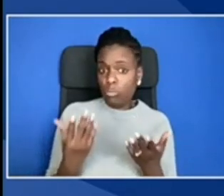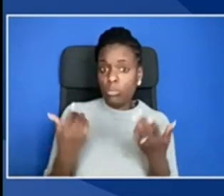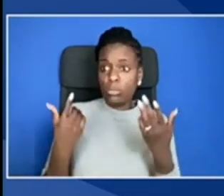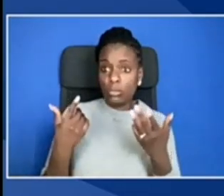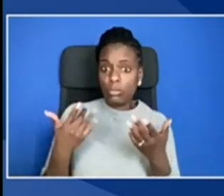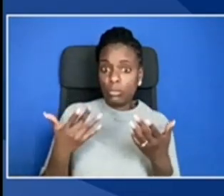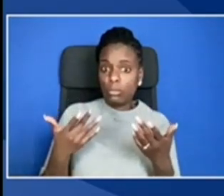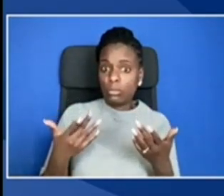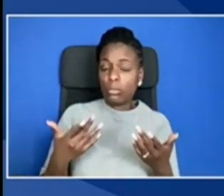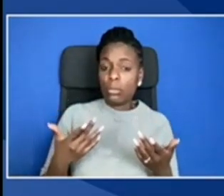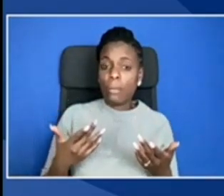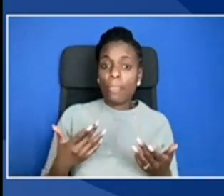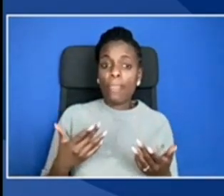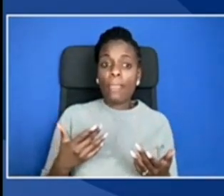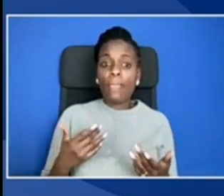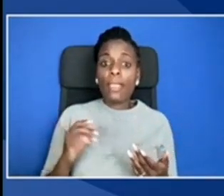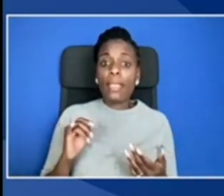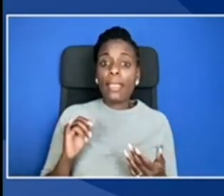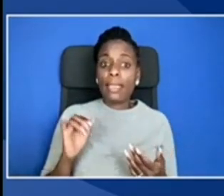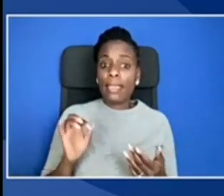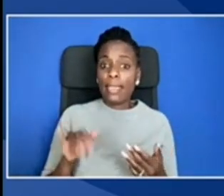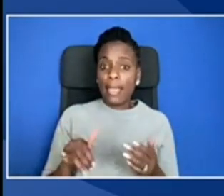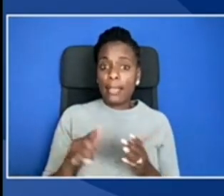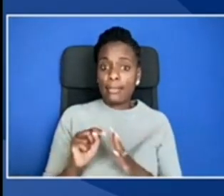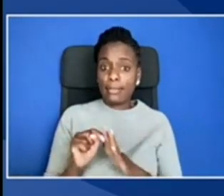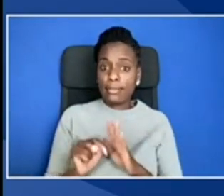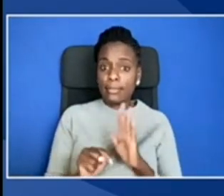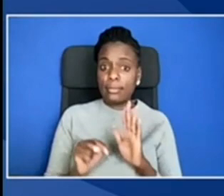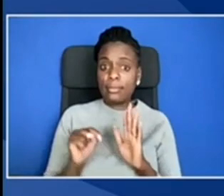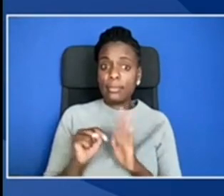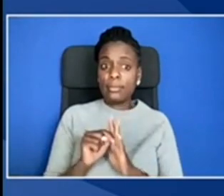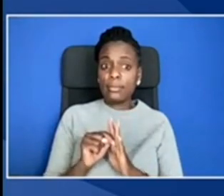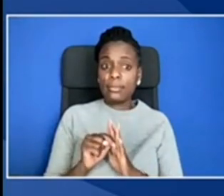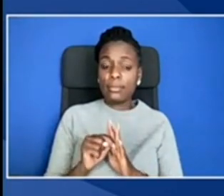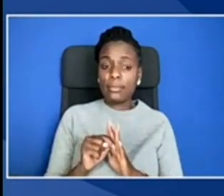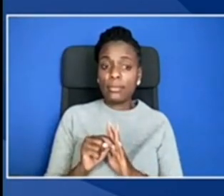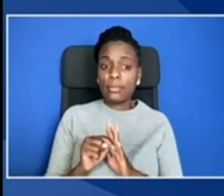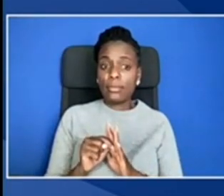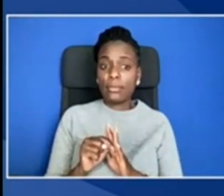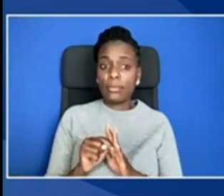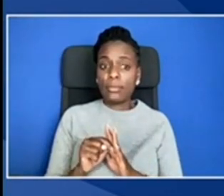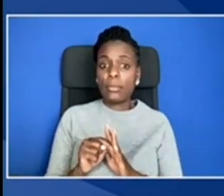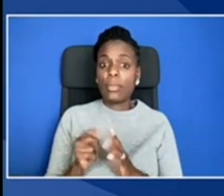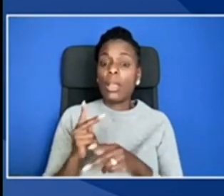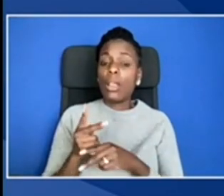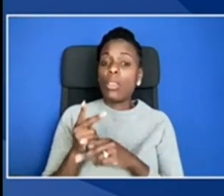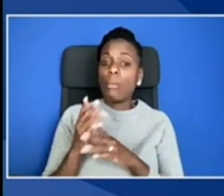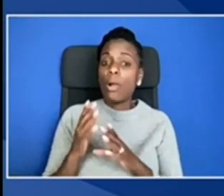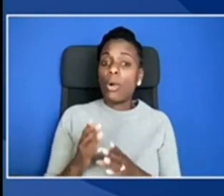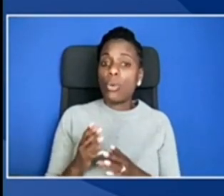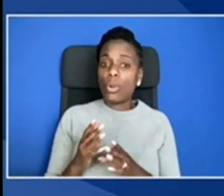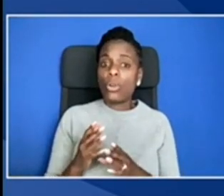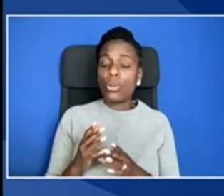And that essentially at that point, the borrower is basically required to